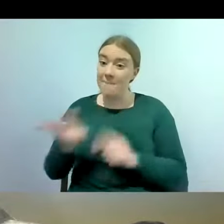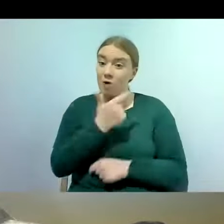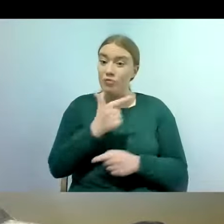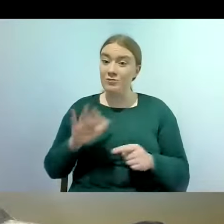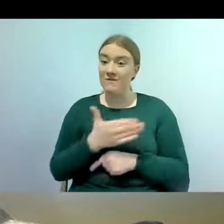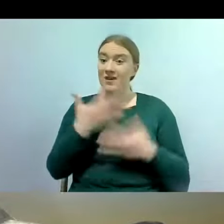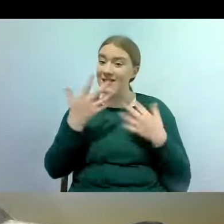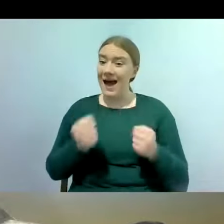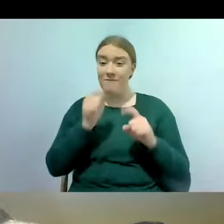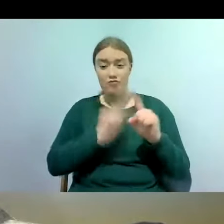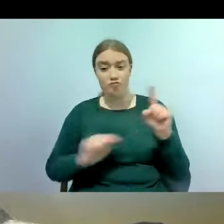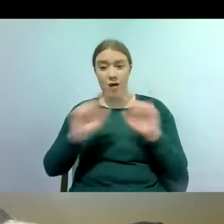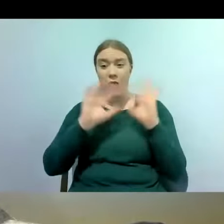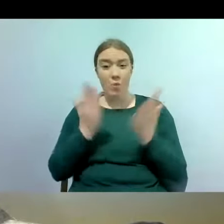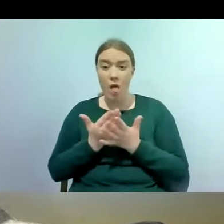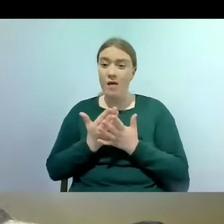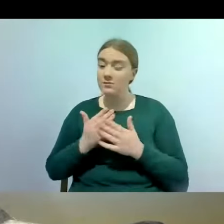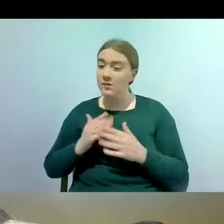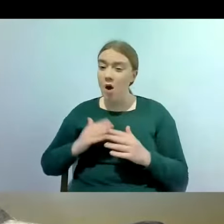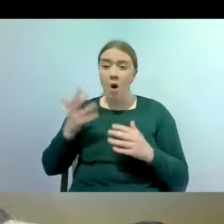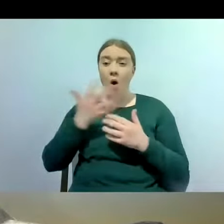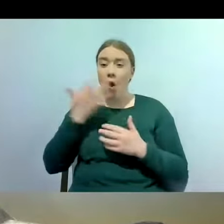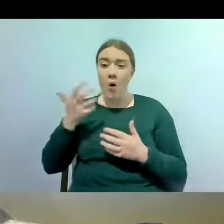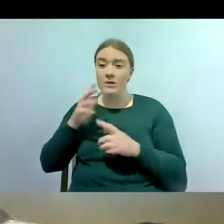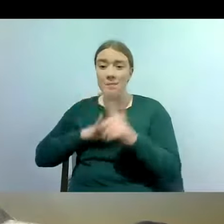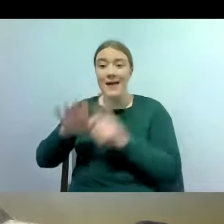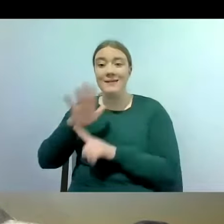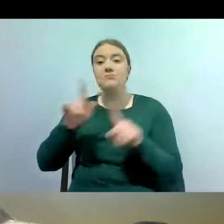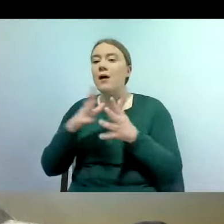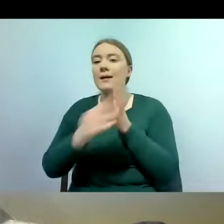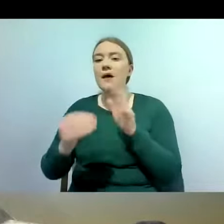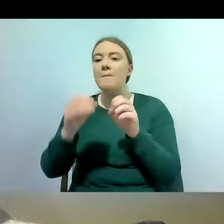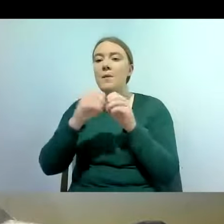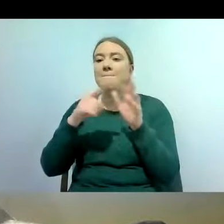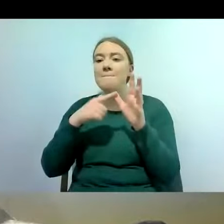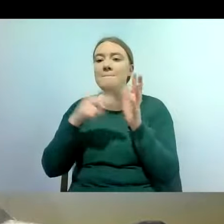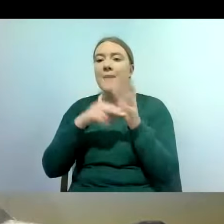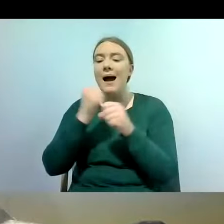including in tropical places such as bangladesh and these gentlemen here are fishing for hilsa